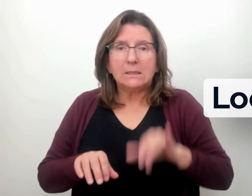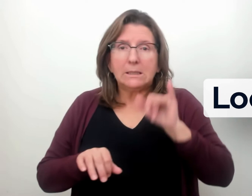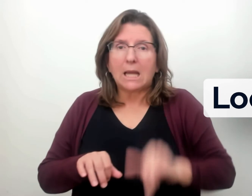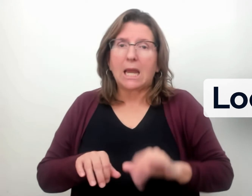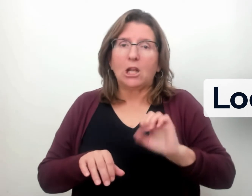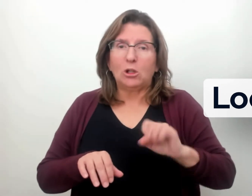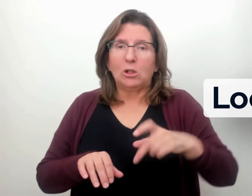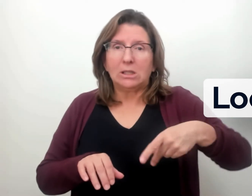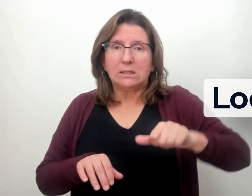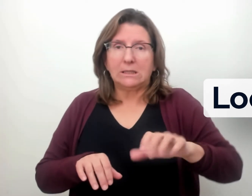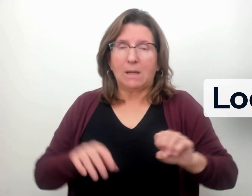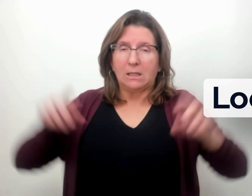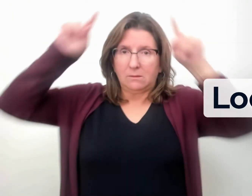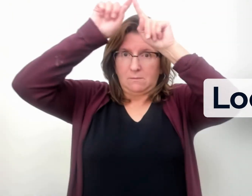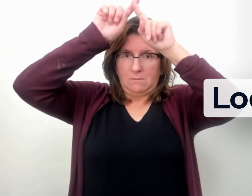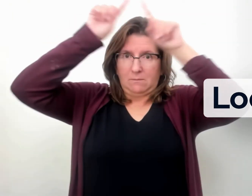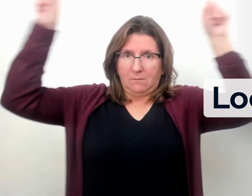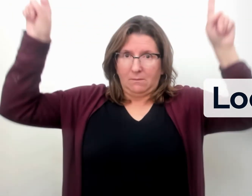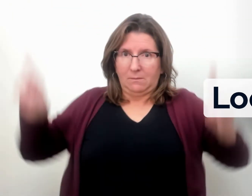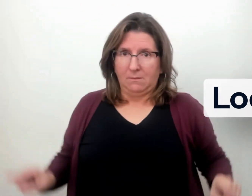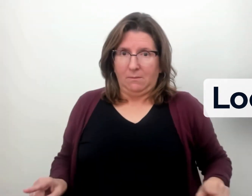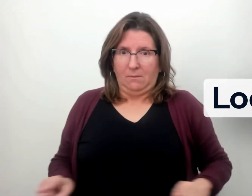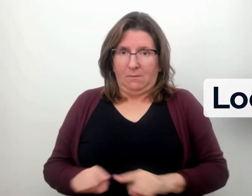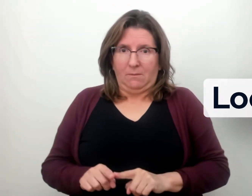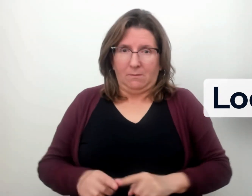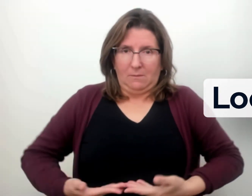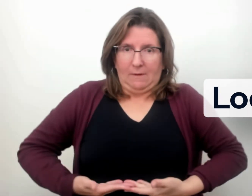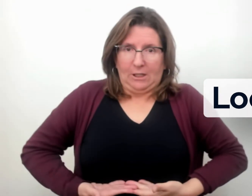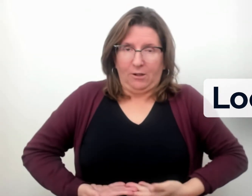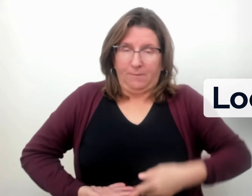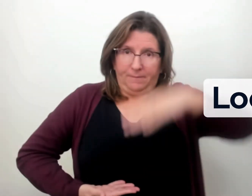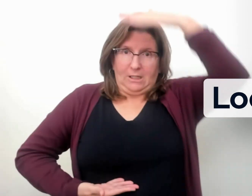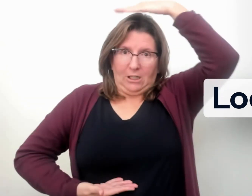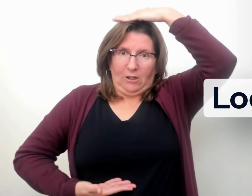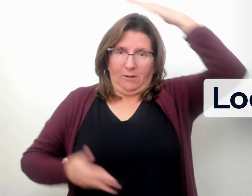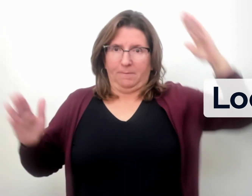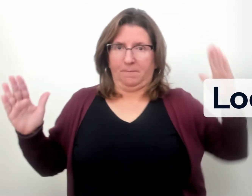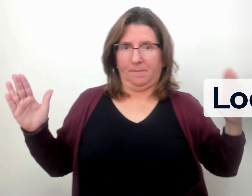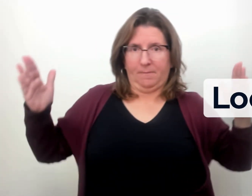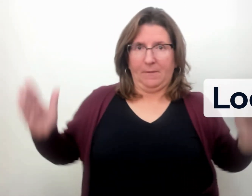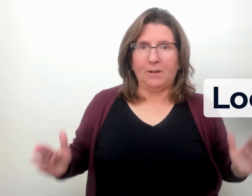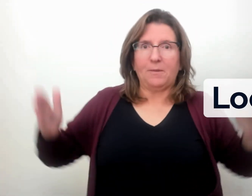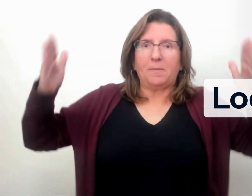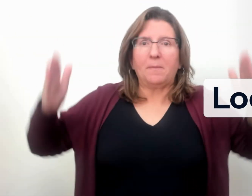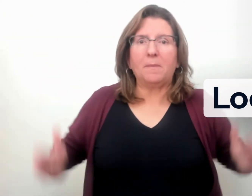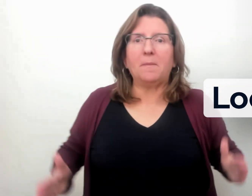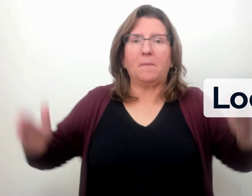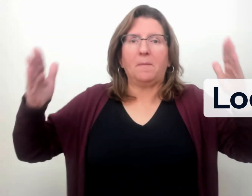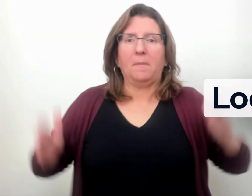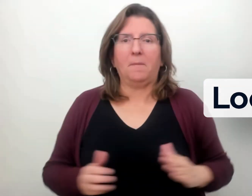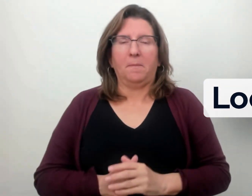Signs should be within the 'signing space,' which is typically your torso to the top of your head, and